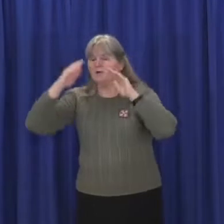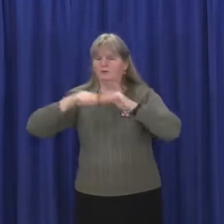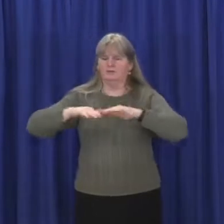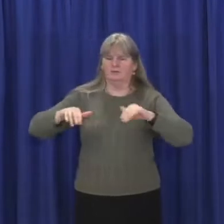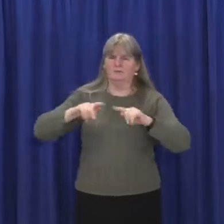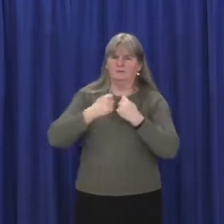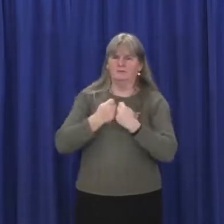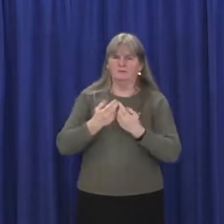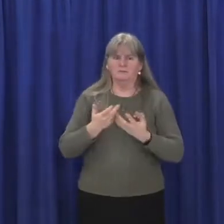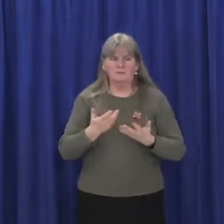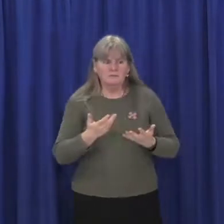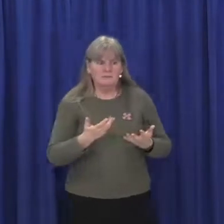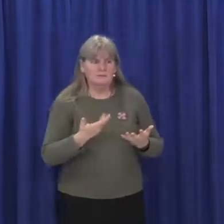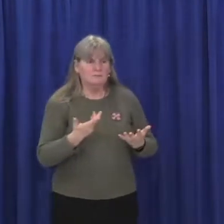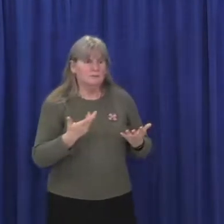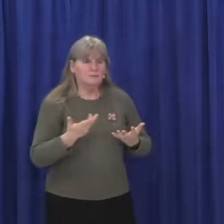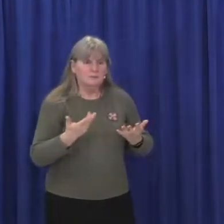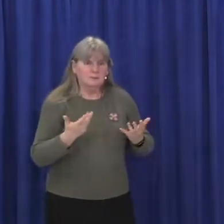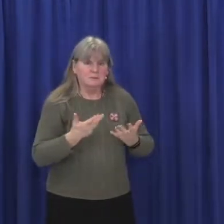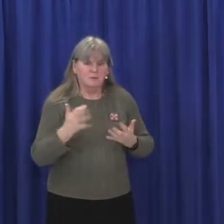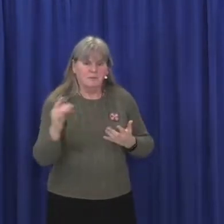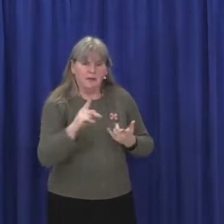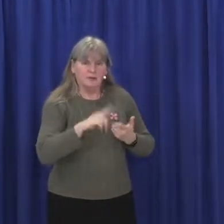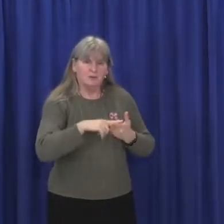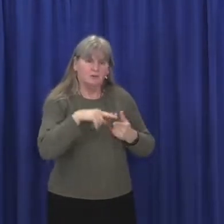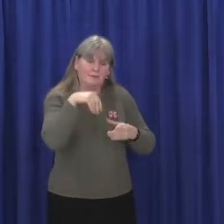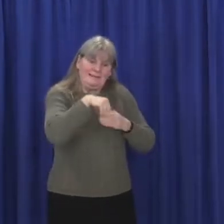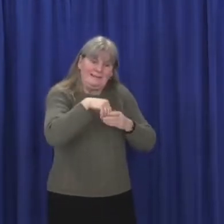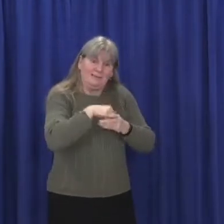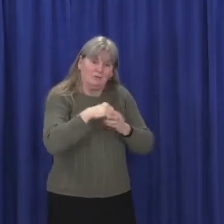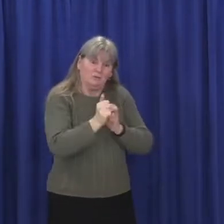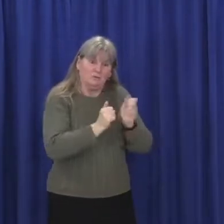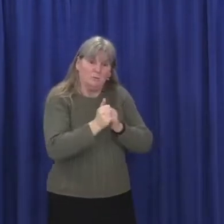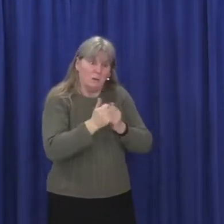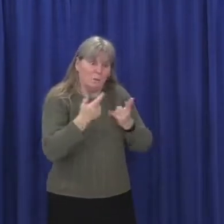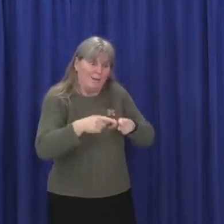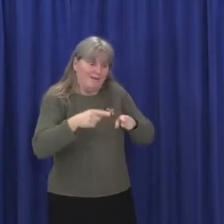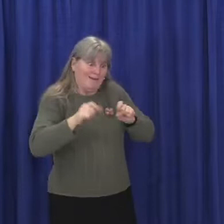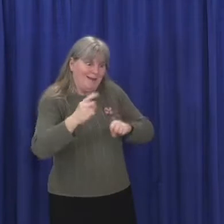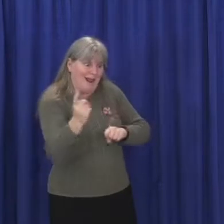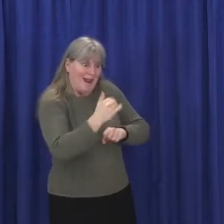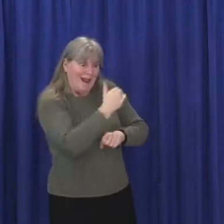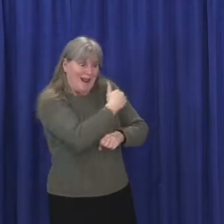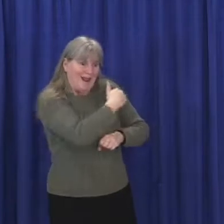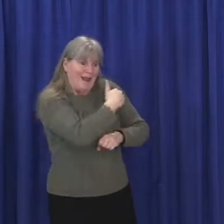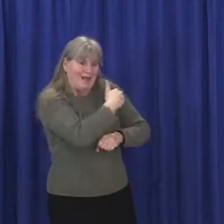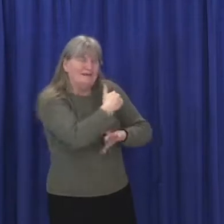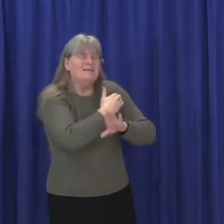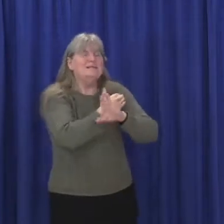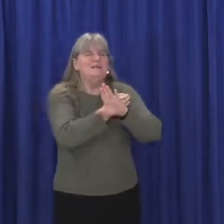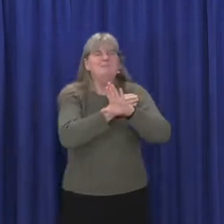looking for when they can get back to their indoors team sports. And I think it is important and